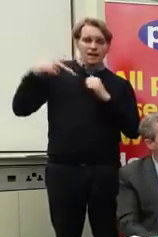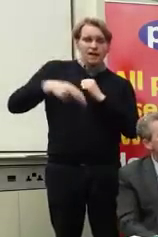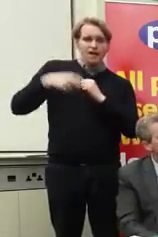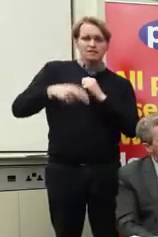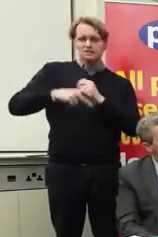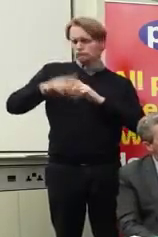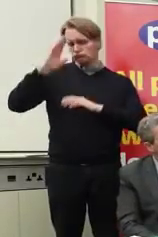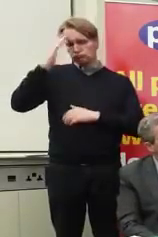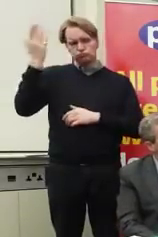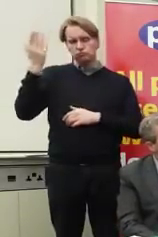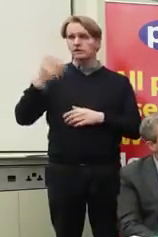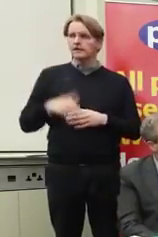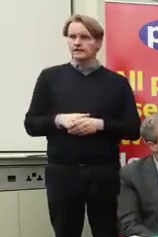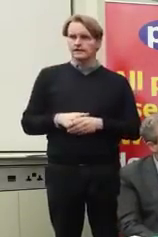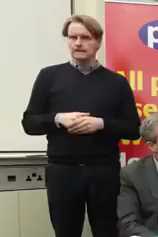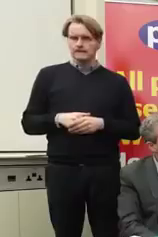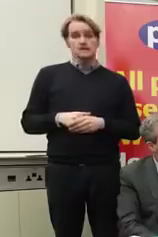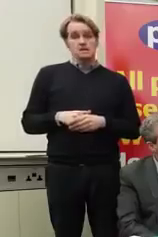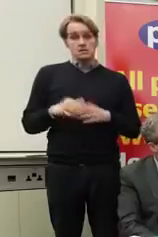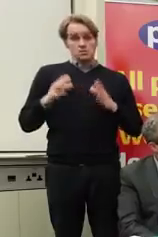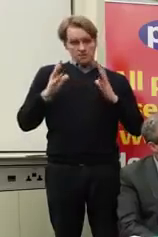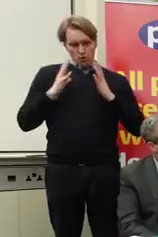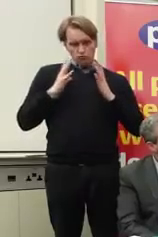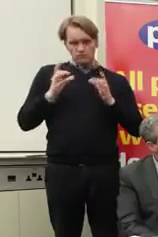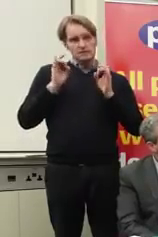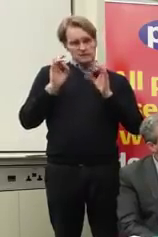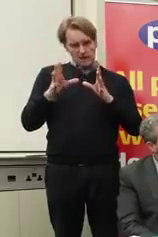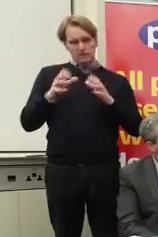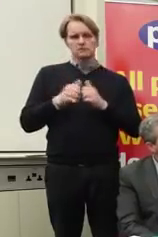what we've said in the review that we did we will work with PCS to make sure